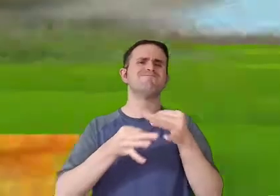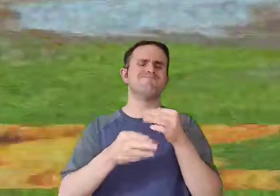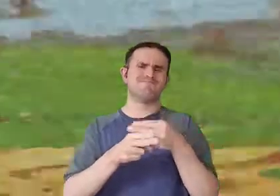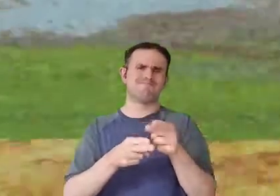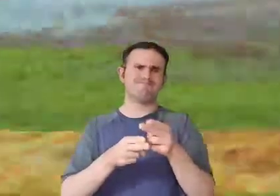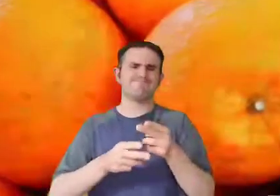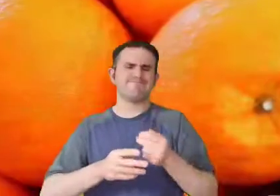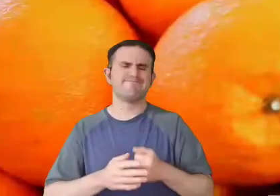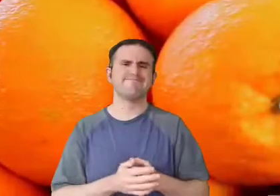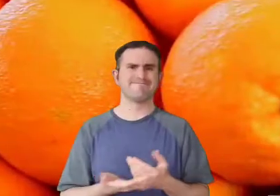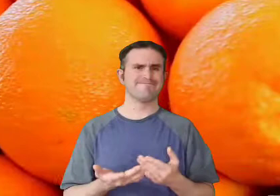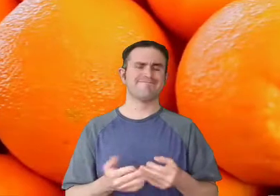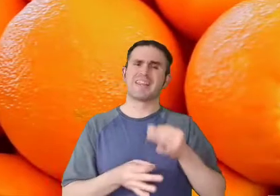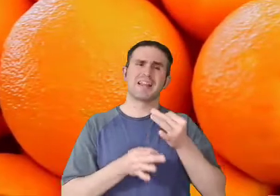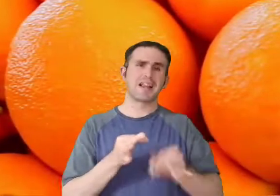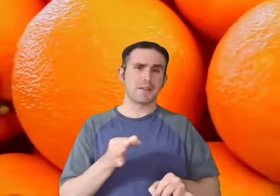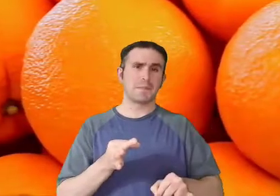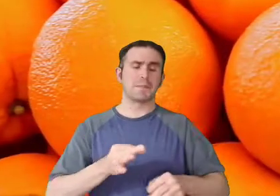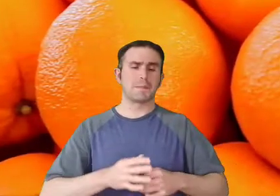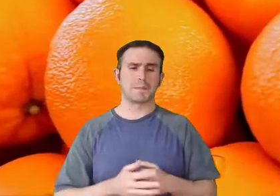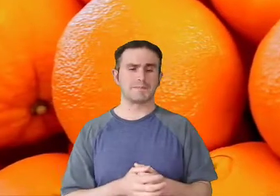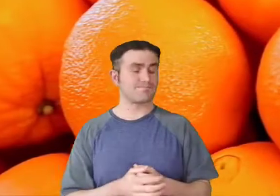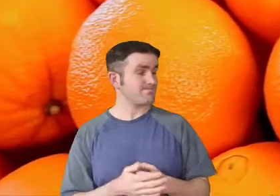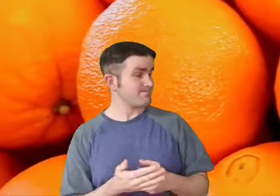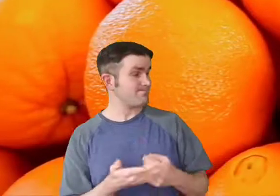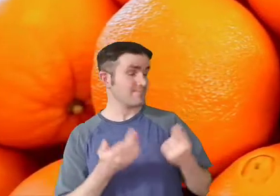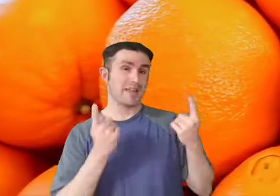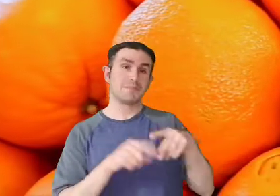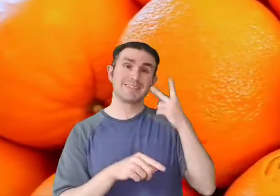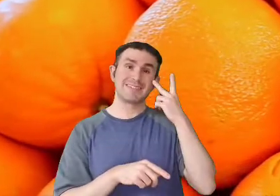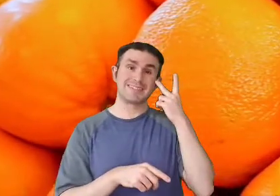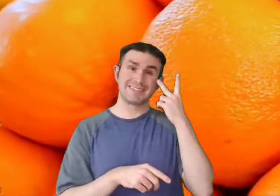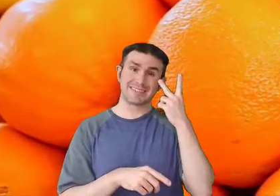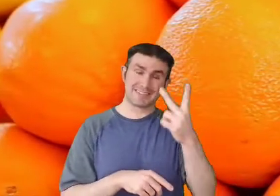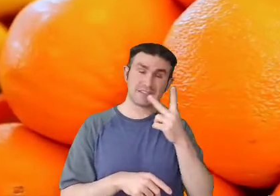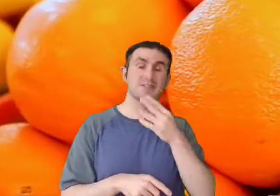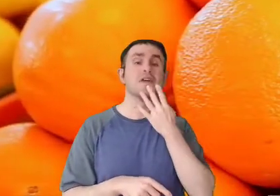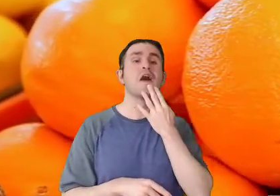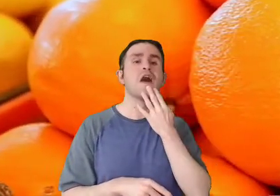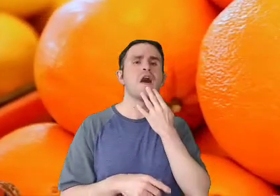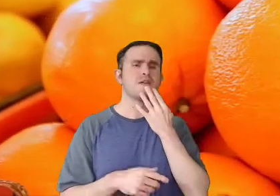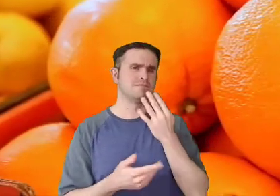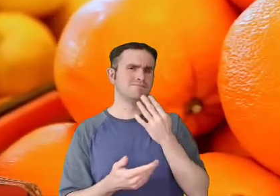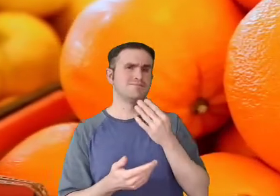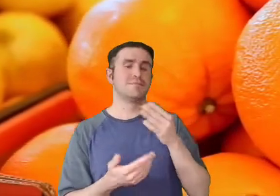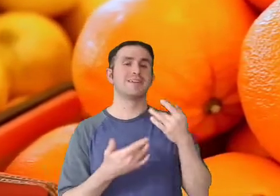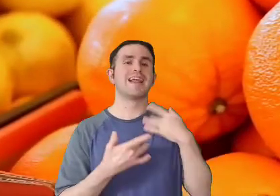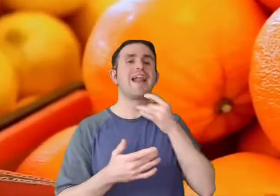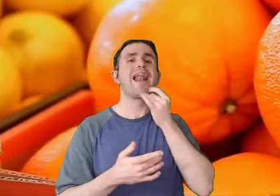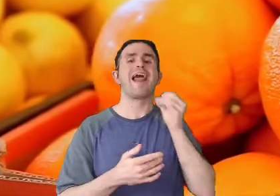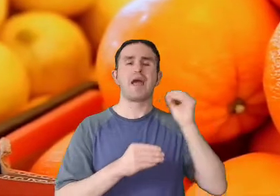just as you know, it's very simple when you see color, you're basically seeing light